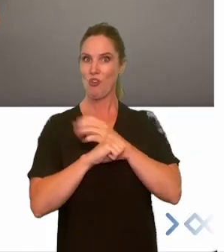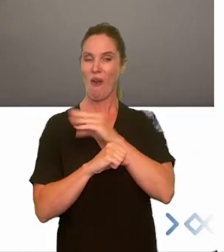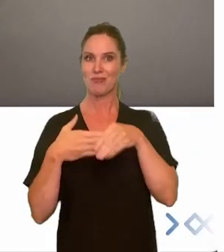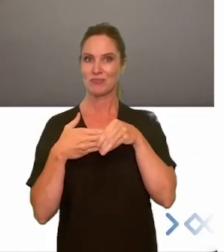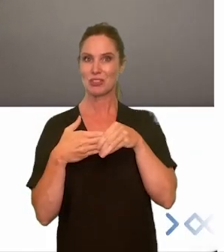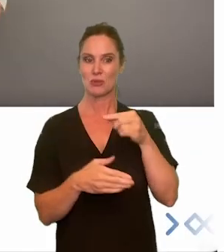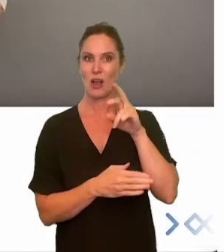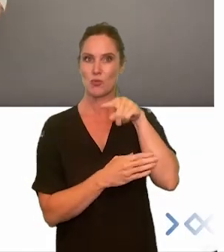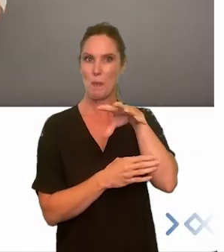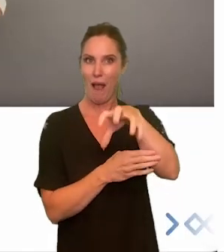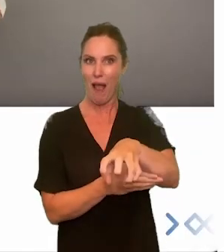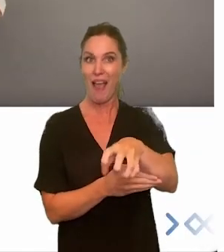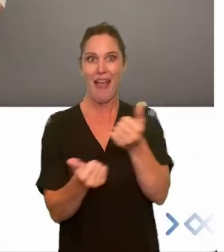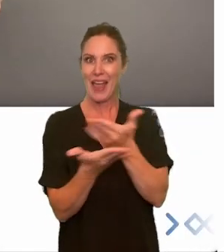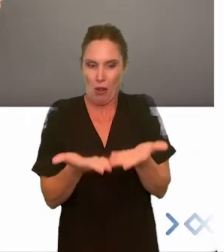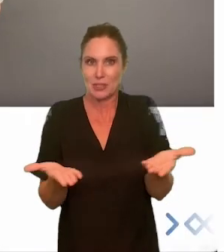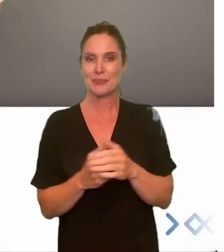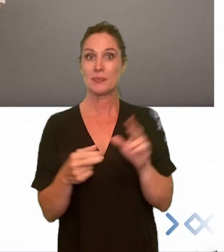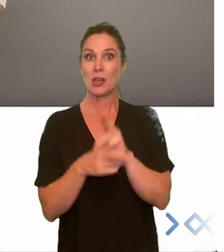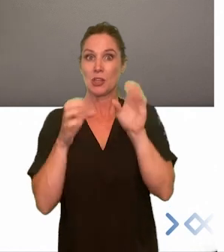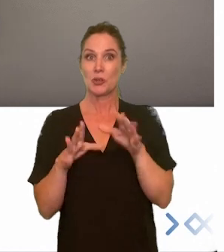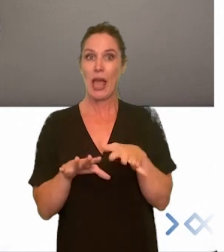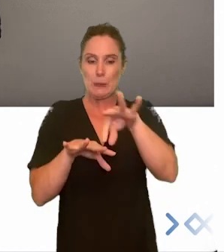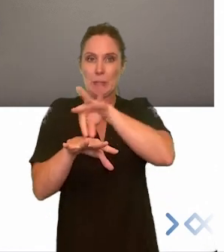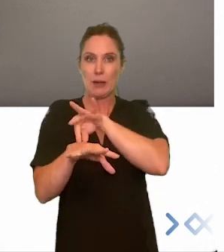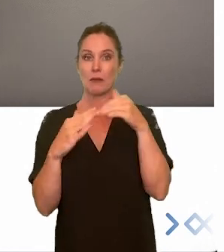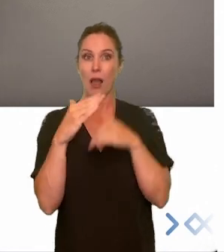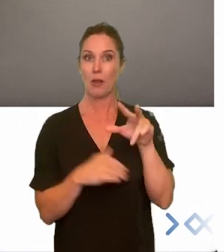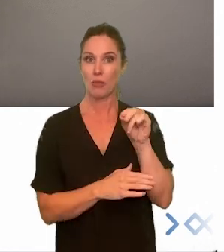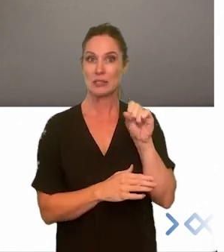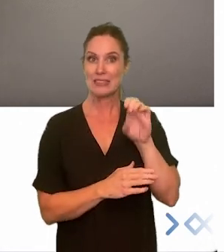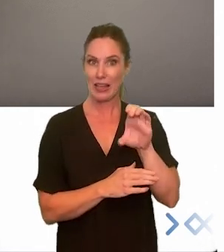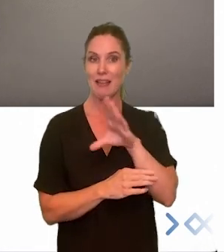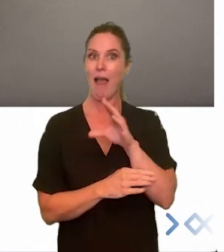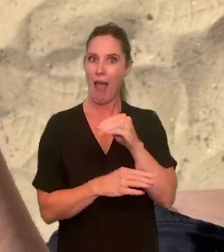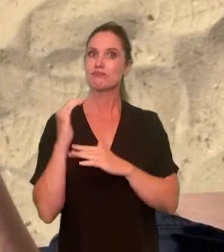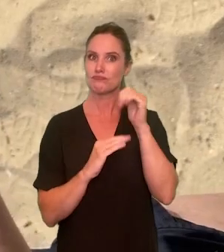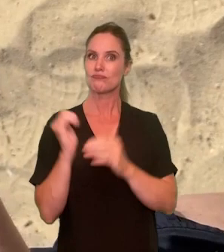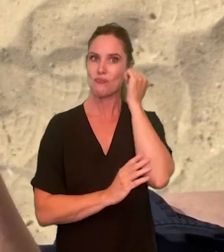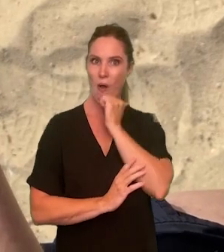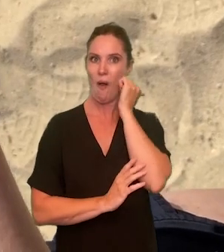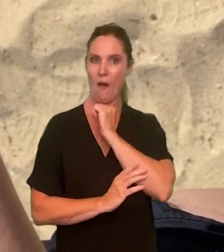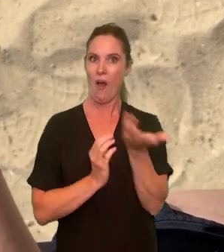A user can put it on in under 30 seconds and wear it comfortably all day to help them complete any task that requires grip strength.